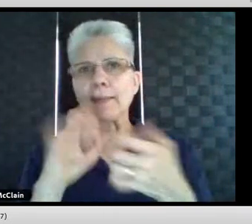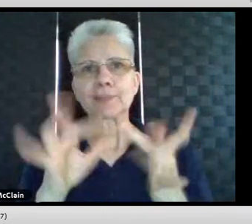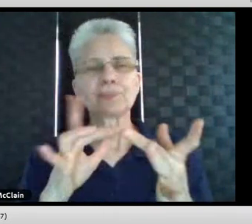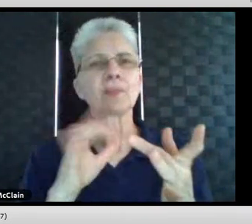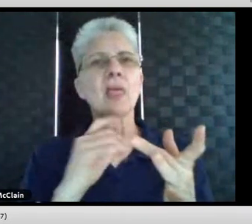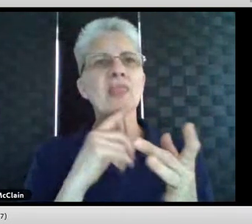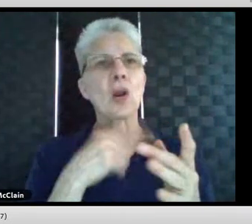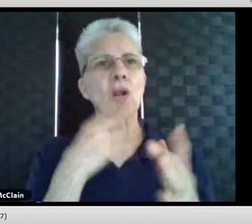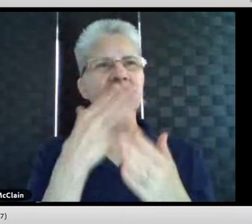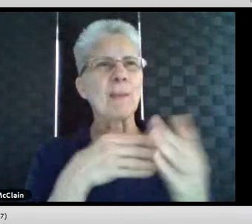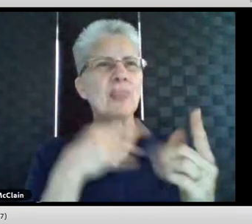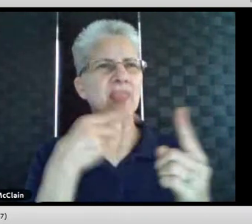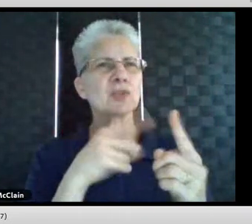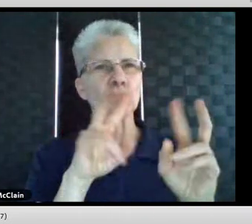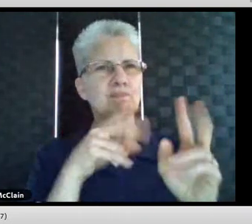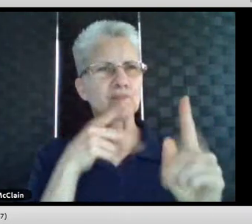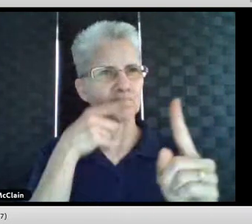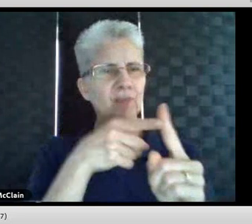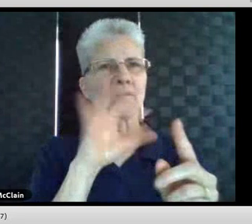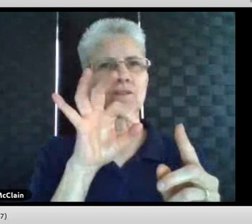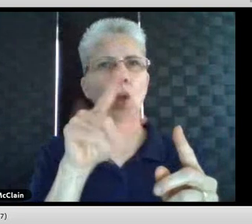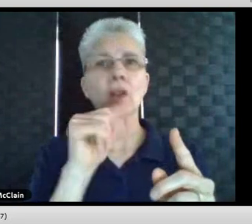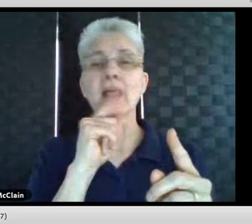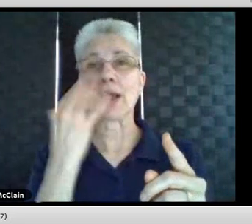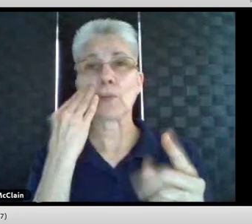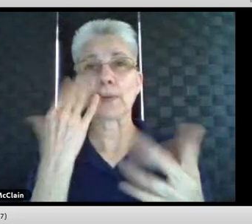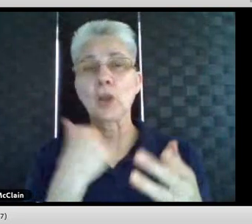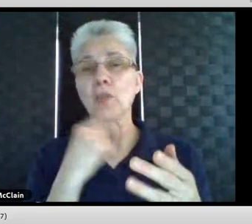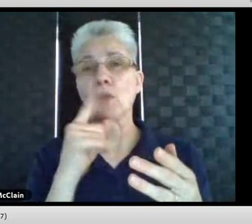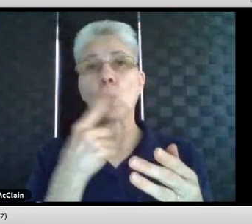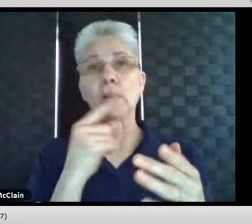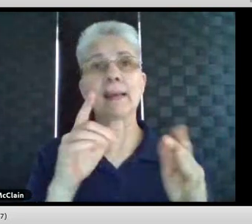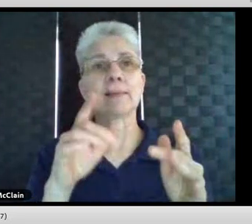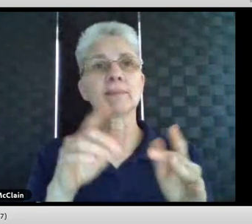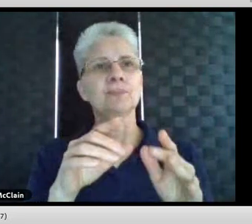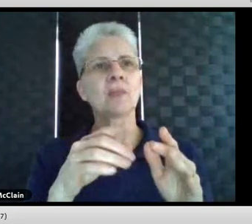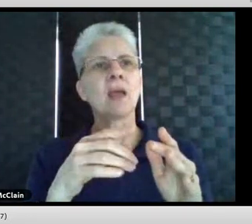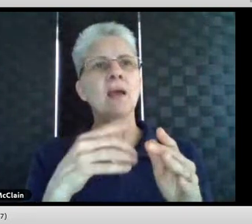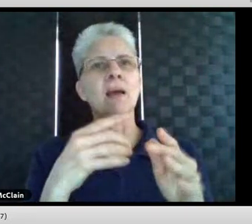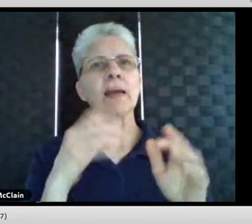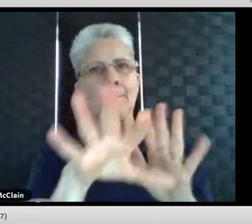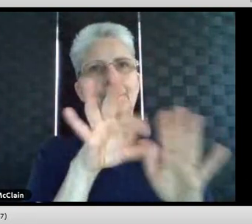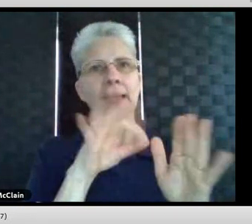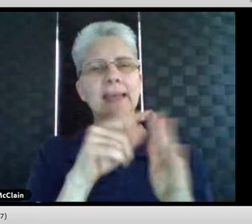I already know, that are only available in print, right? And then you want to know, kind of what we're talking about today,